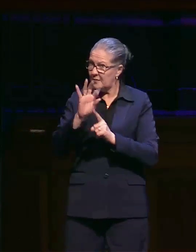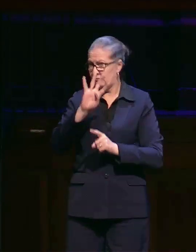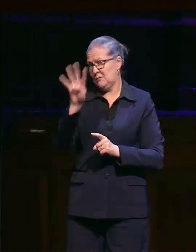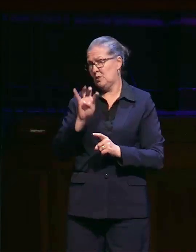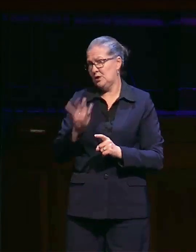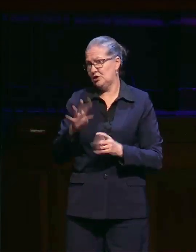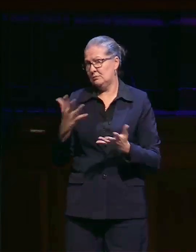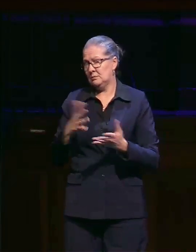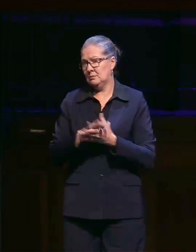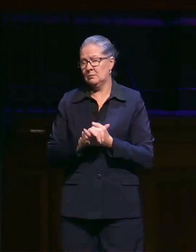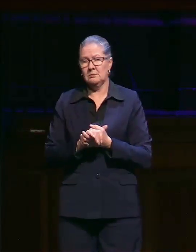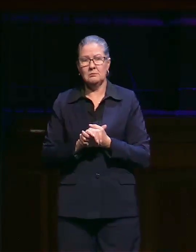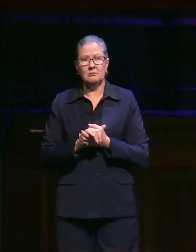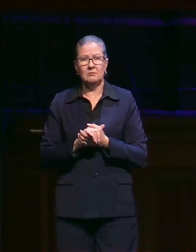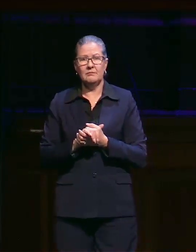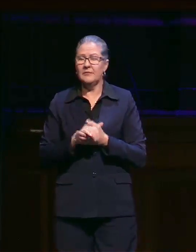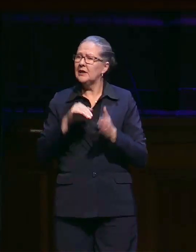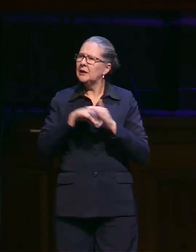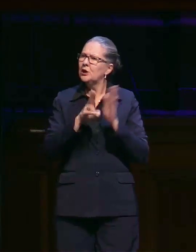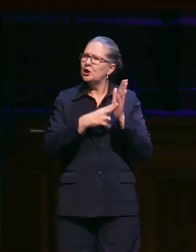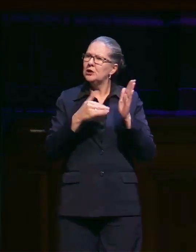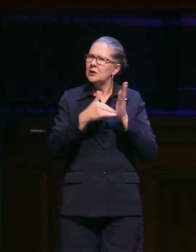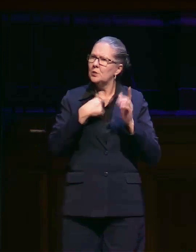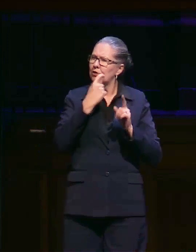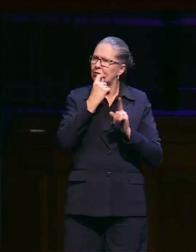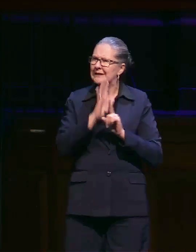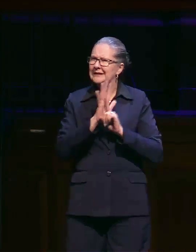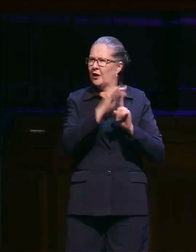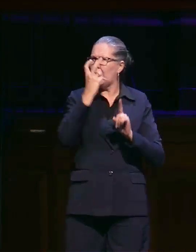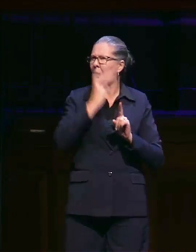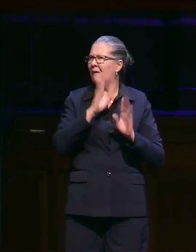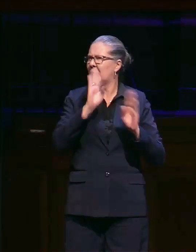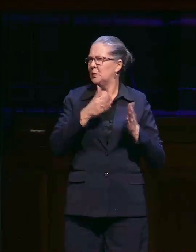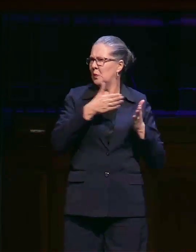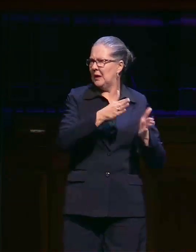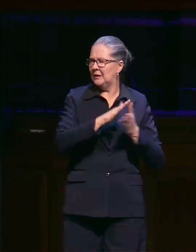in New Zealand we tried to push back on the old orthodoxy and we introduced our